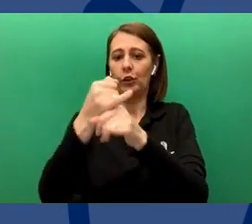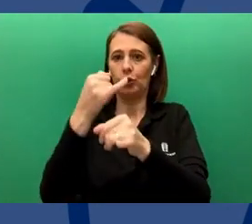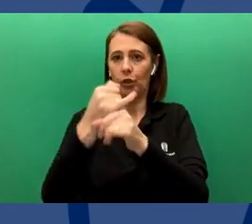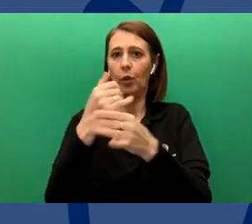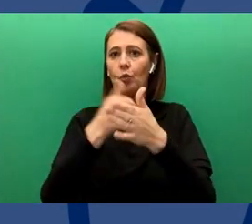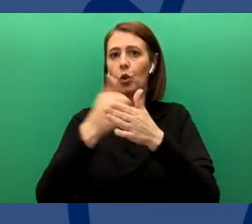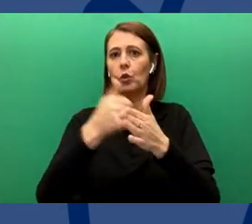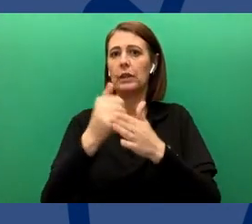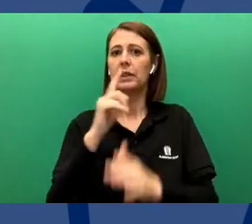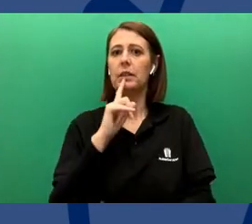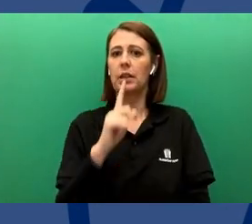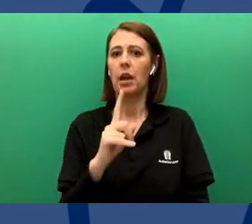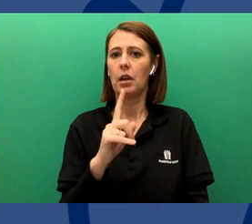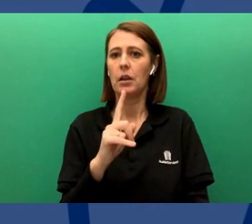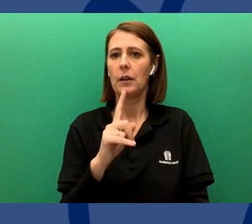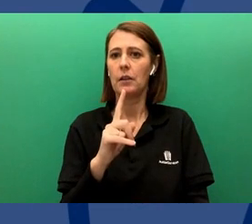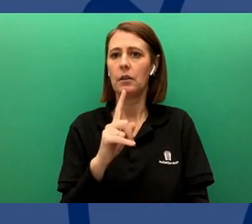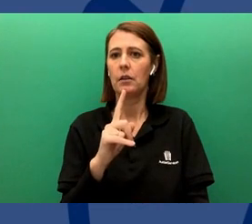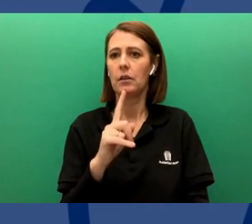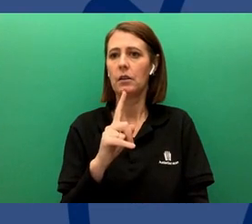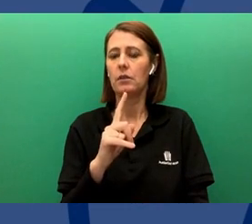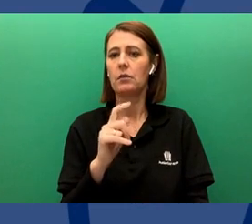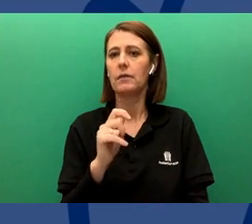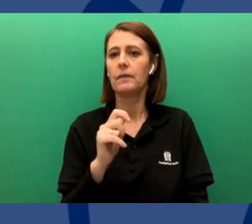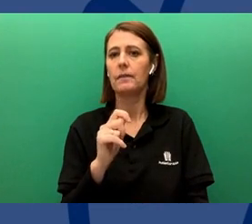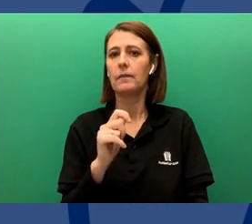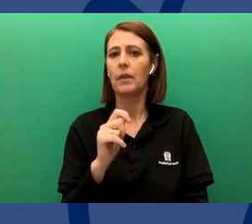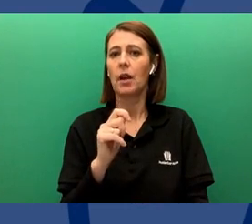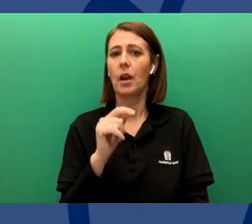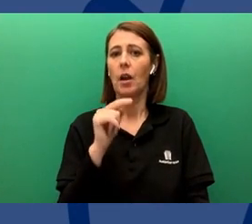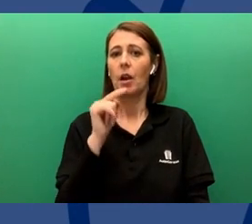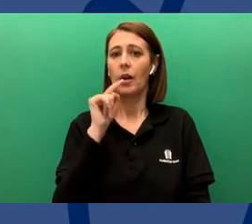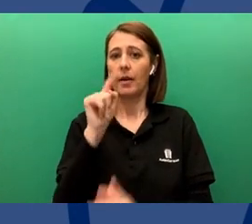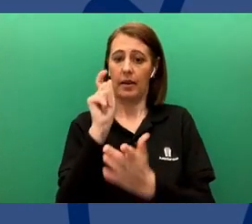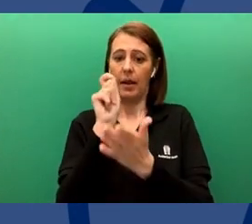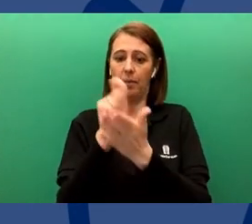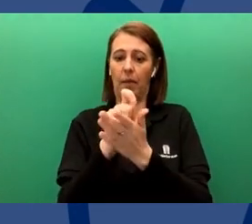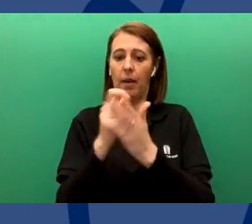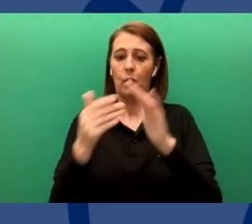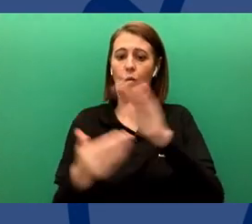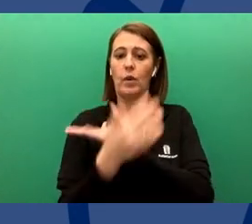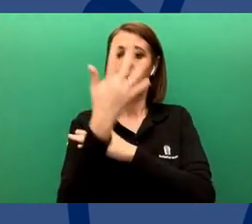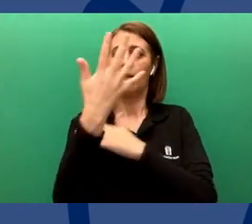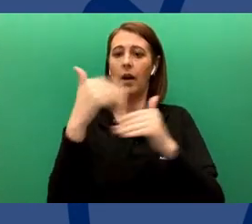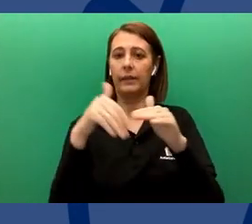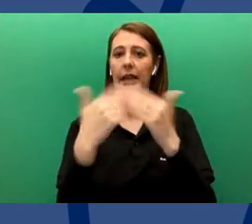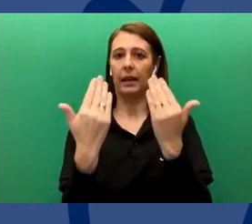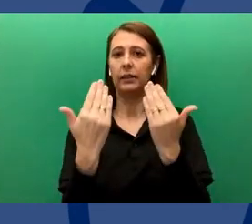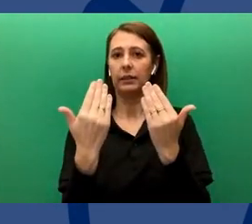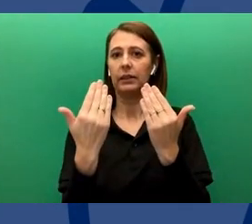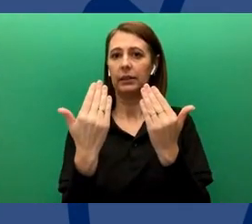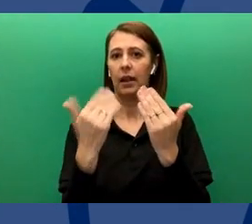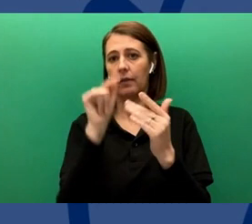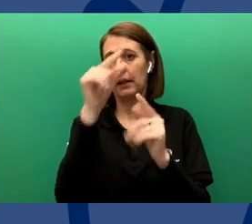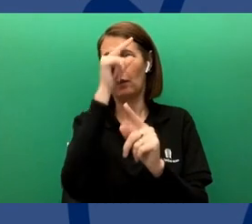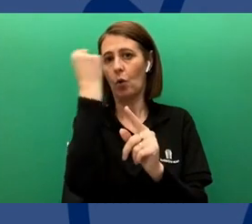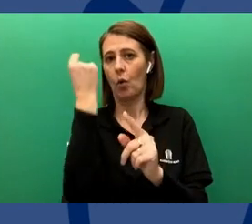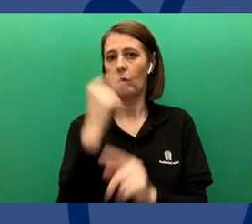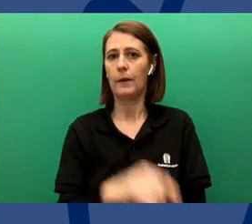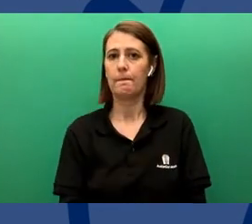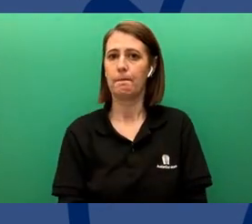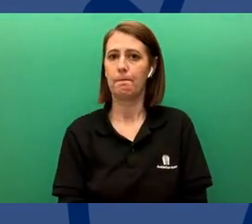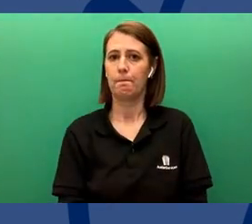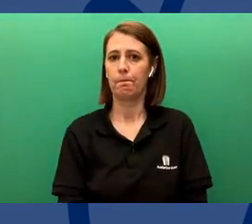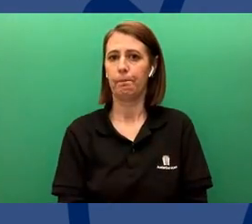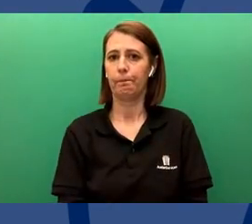that once approved we would like the payment to be made within five days. That's the goal.